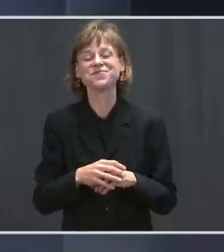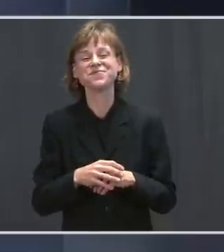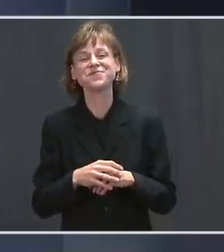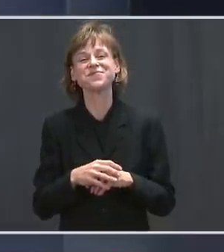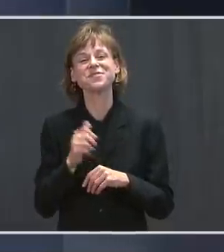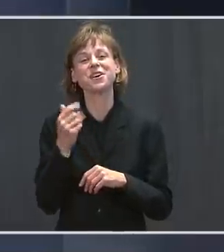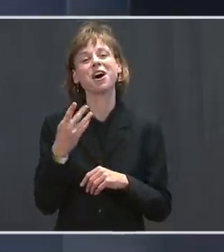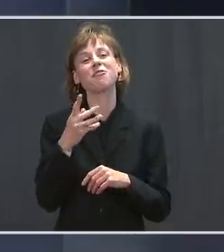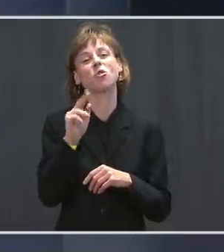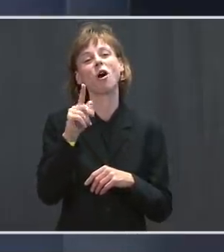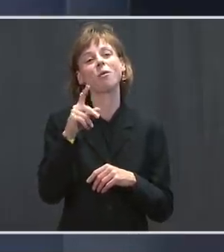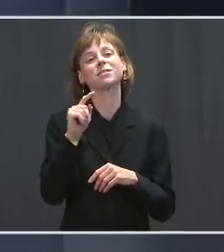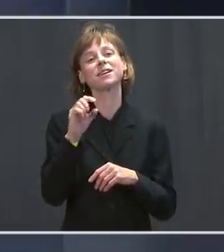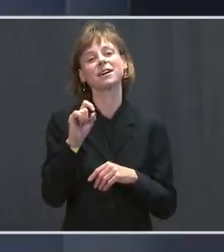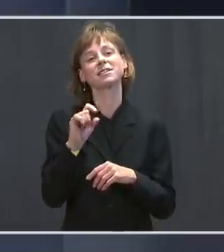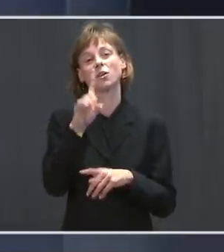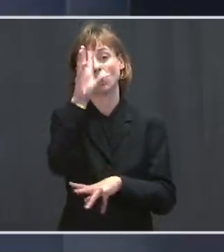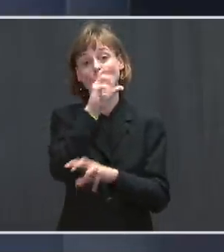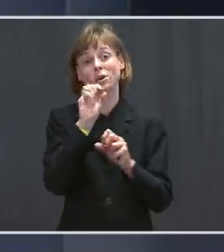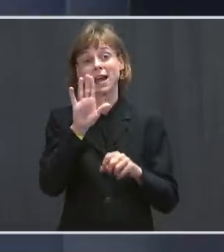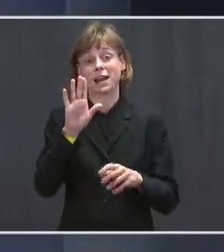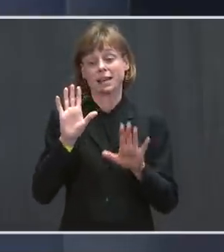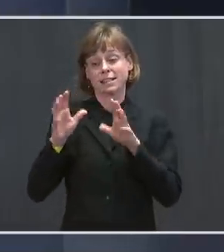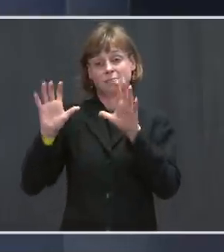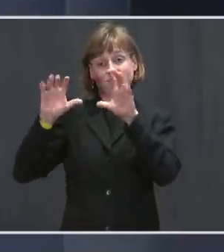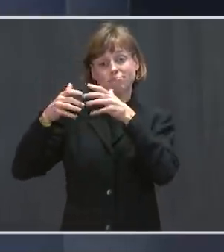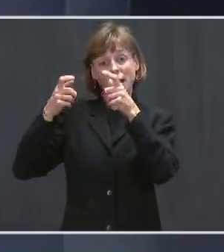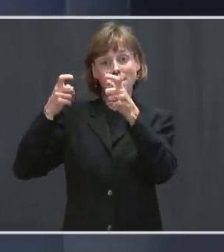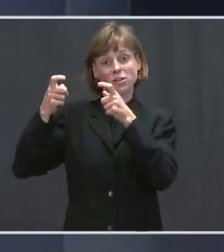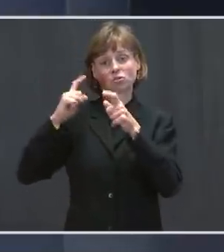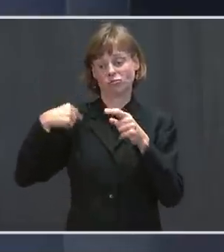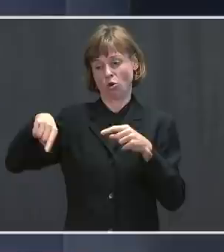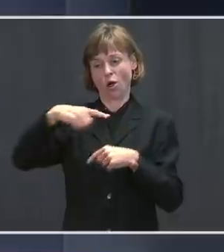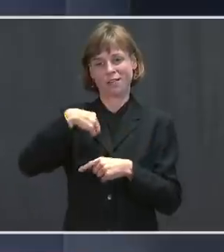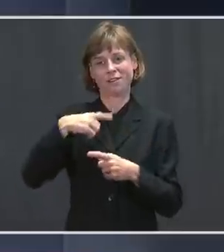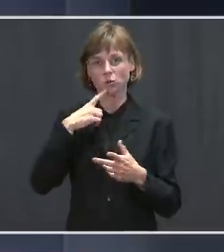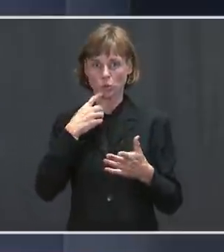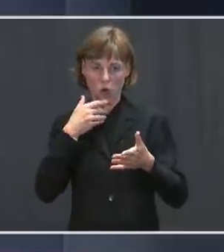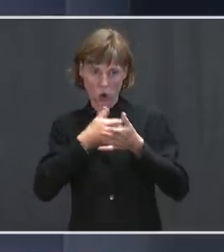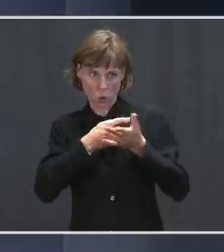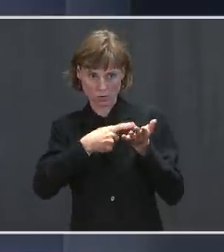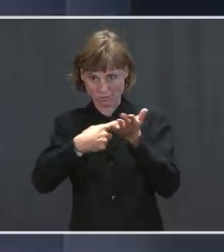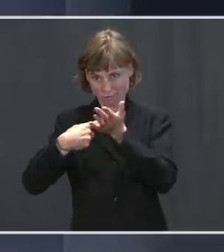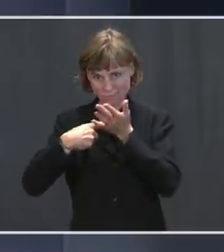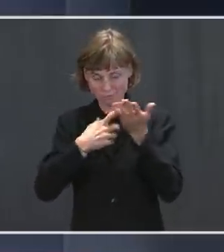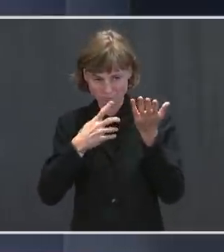The President and his administration, all of us, are continuing their close engagement today on the American rescue plan,